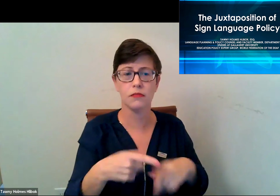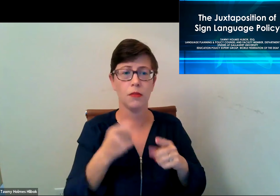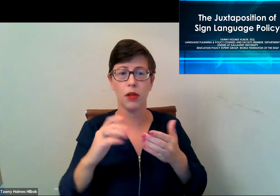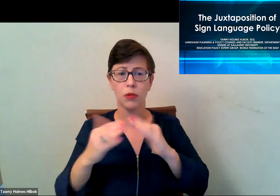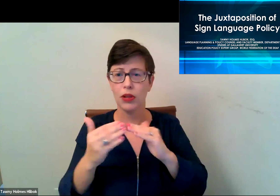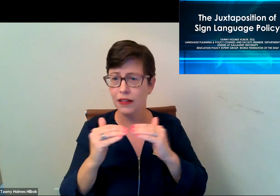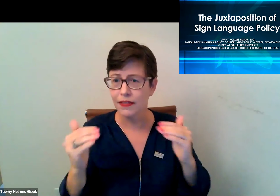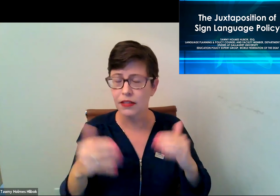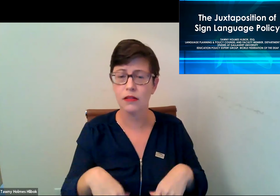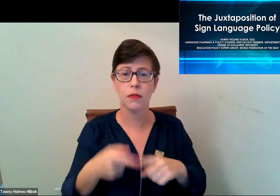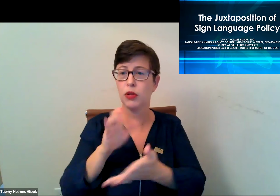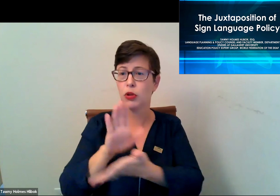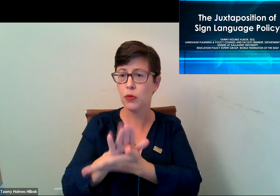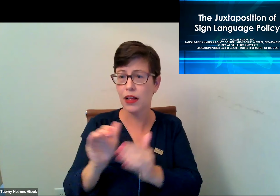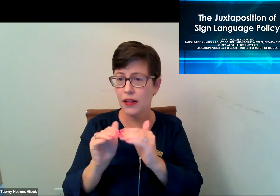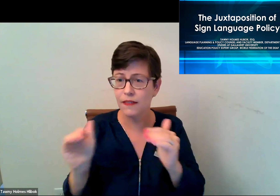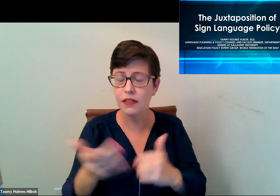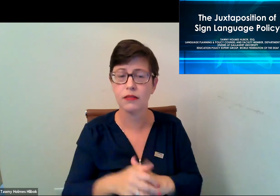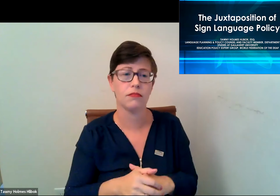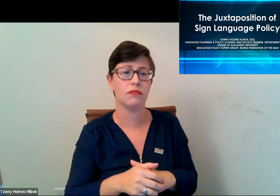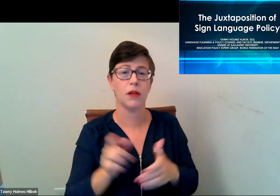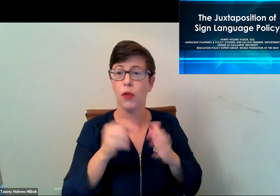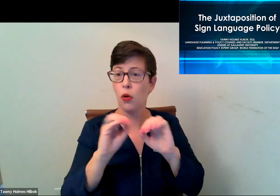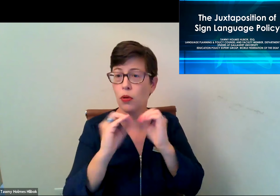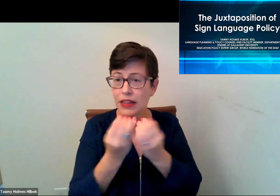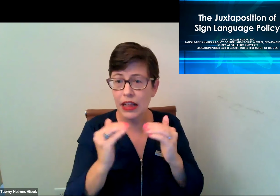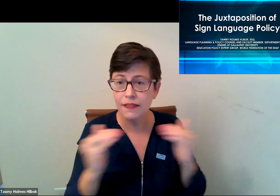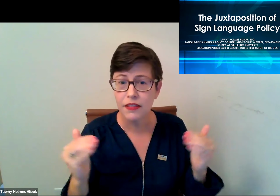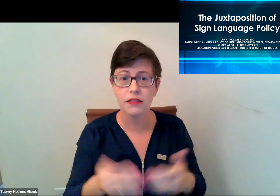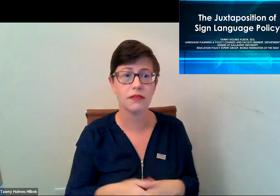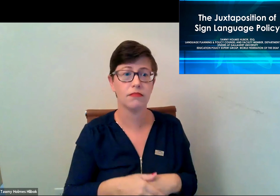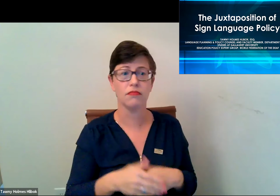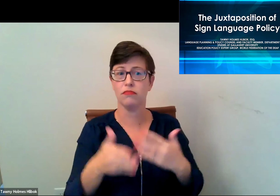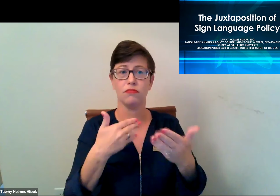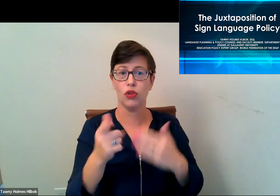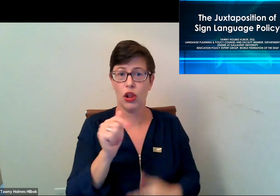Possibly on the university level, the Community level, the school level organizational level